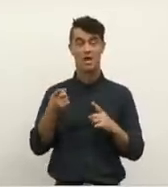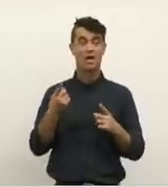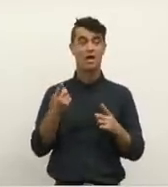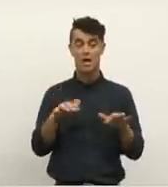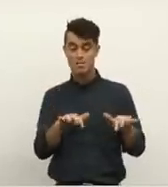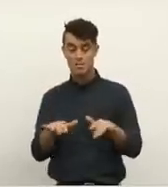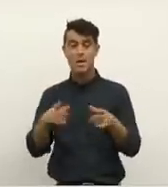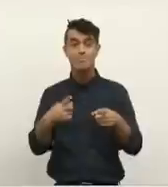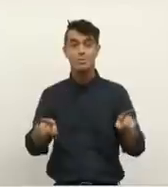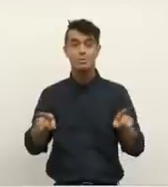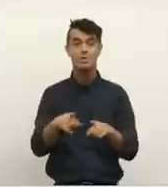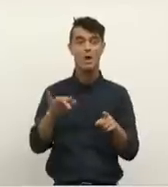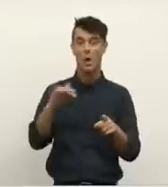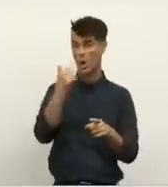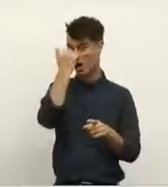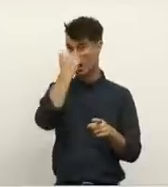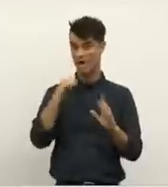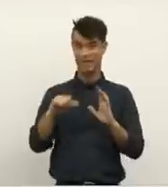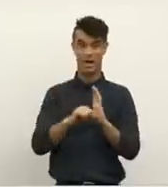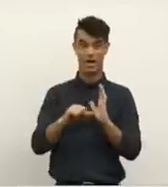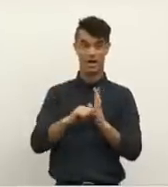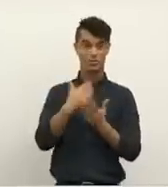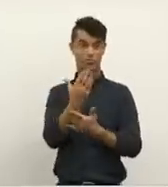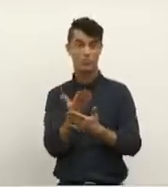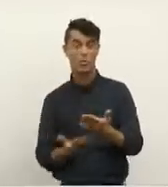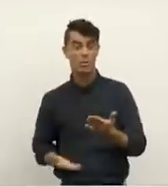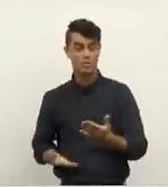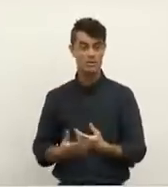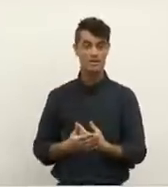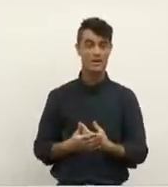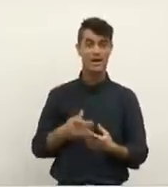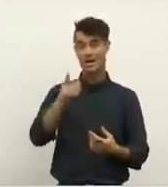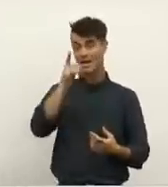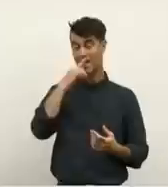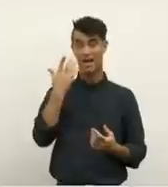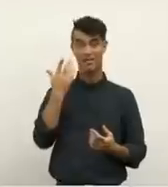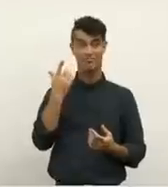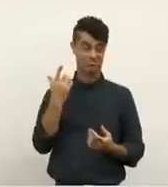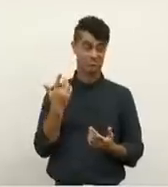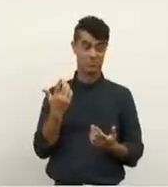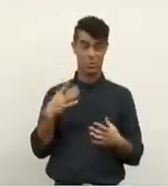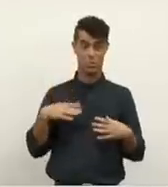or some financial reports that you want to read through. You can just print that out at home.